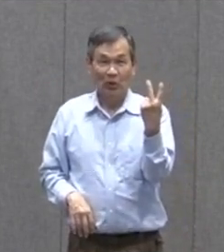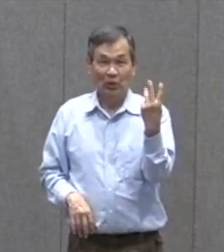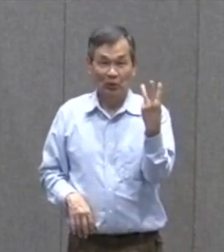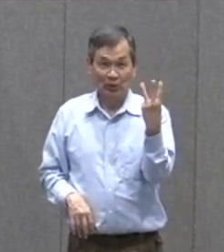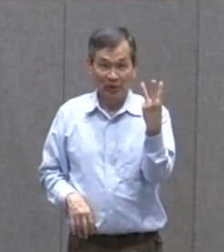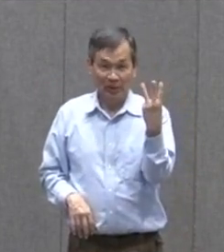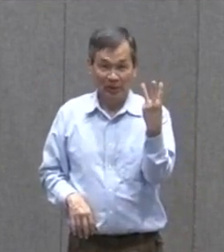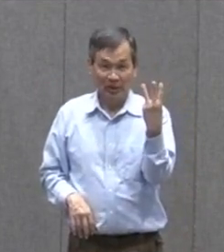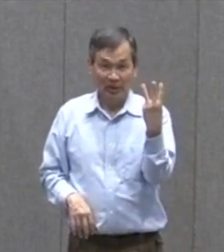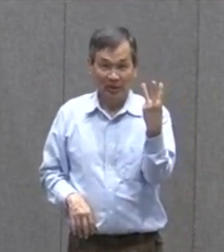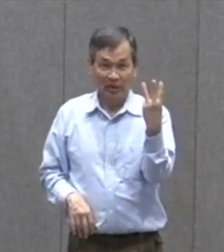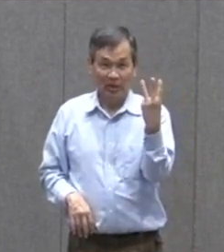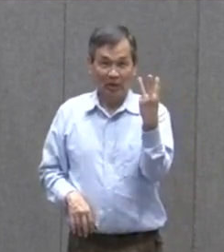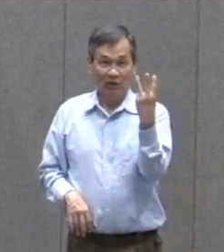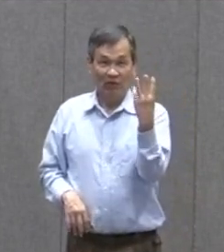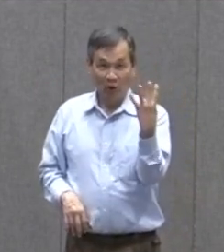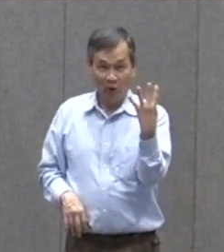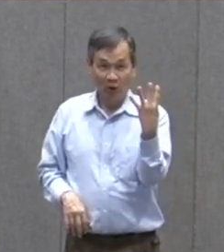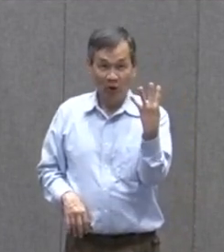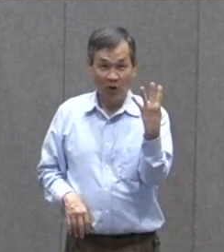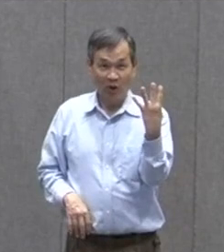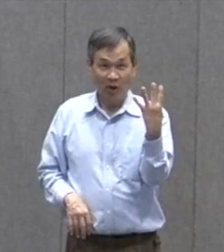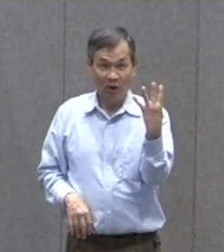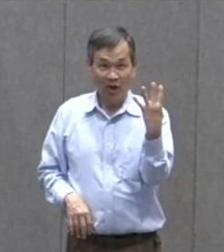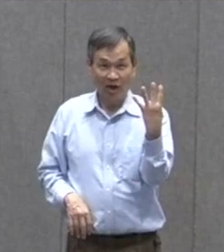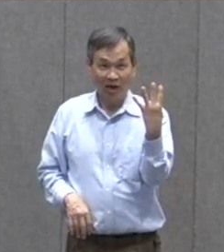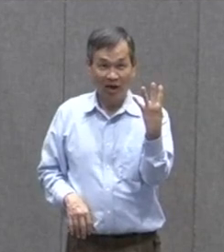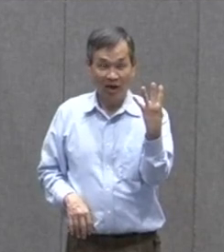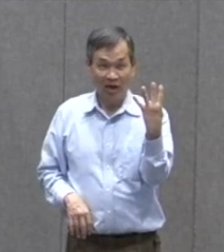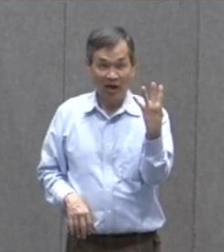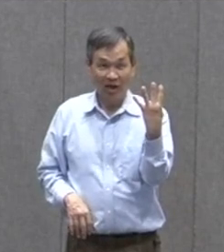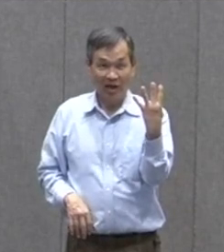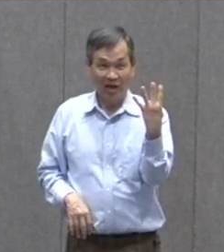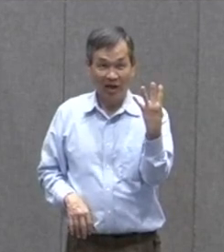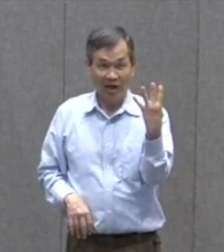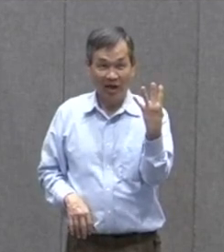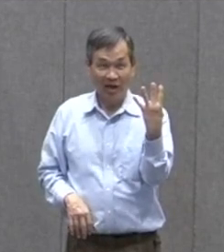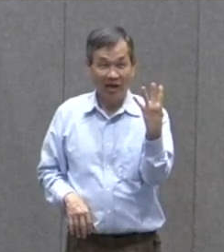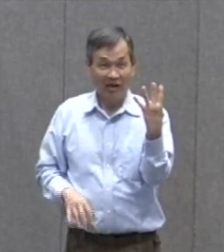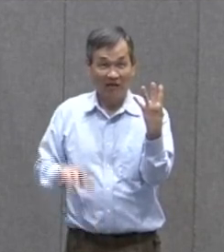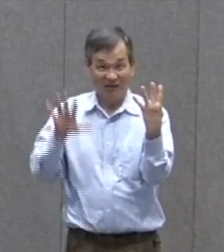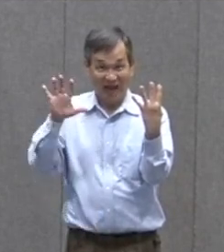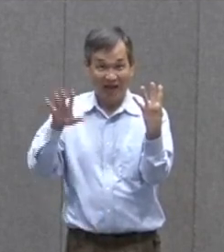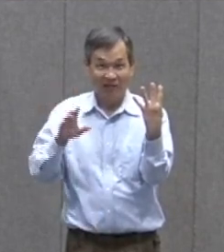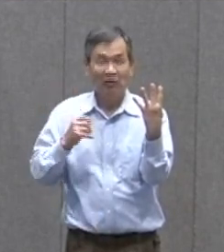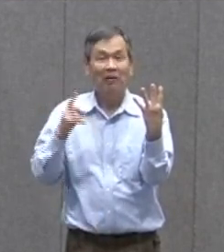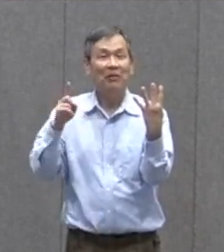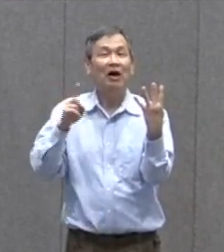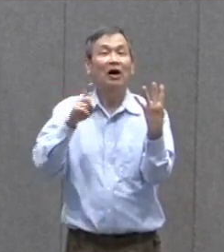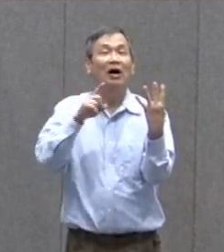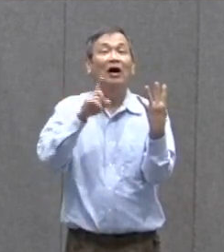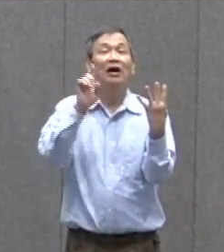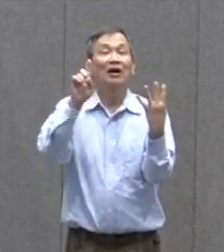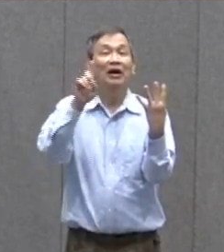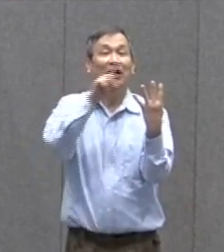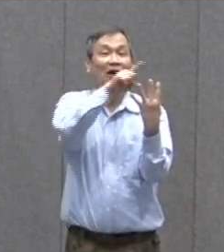three, four. We're gonna start with five next, but we're gonna draw a diagonal line this time.